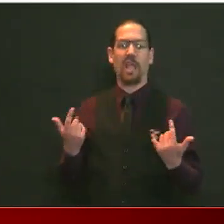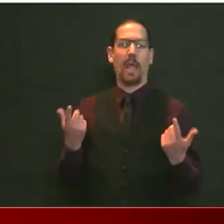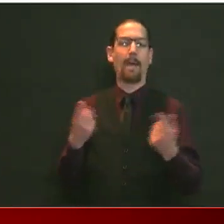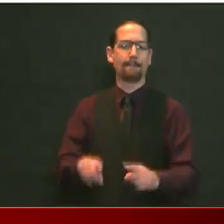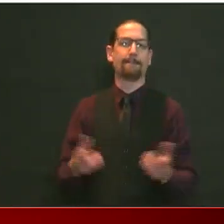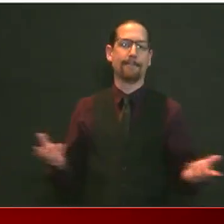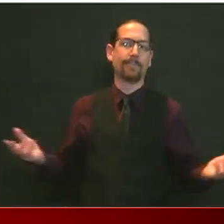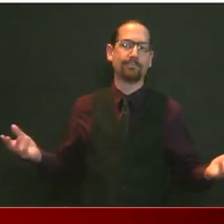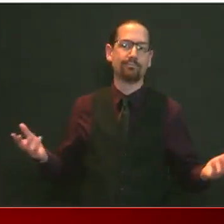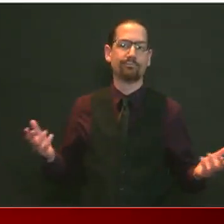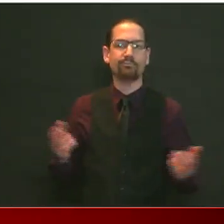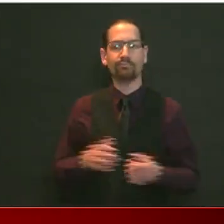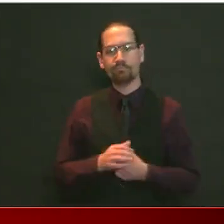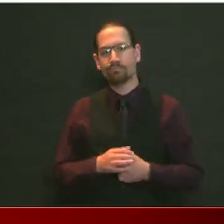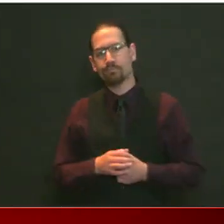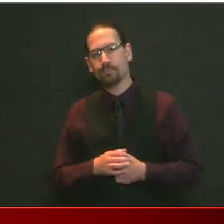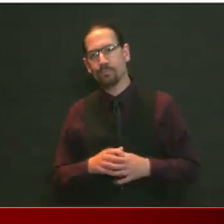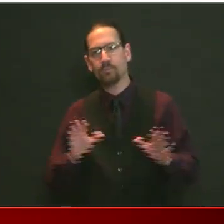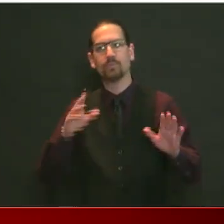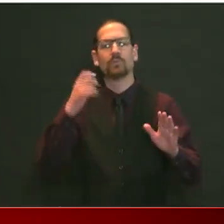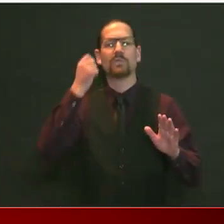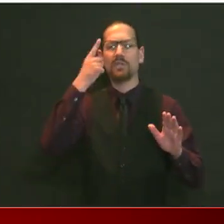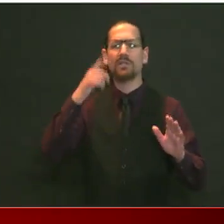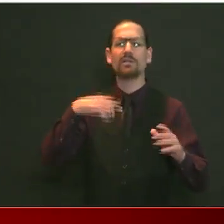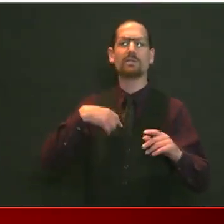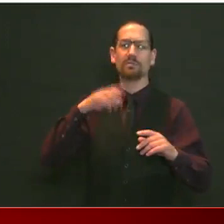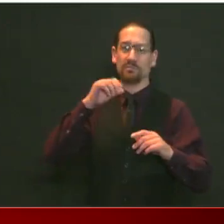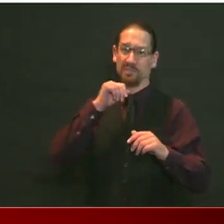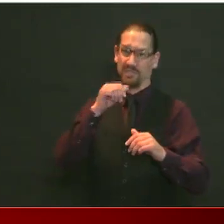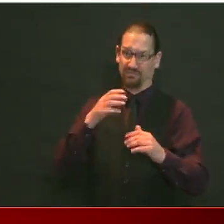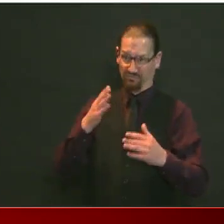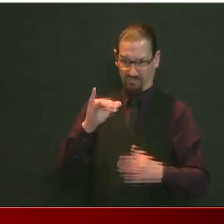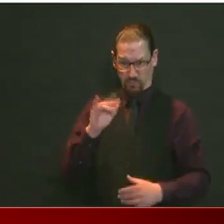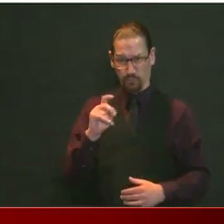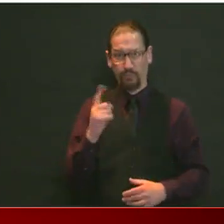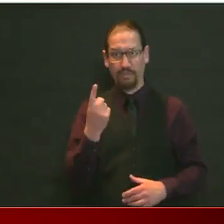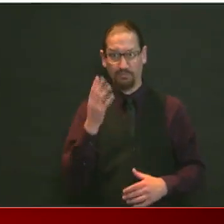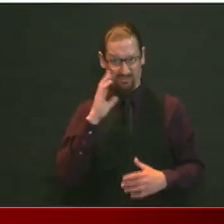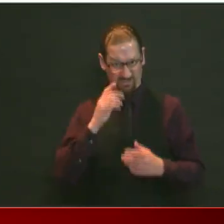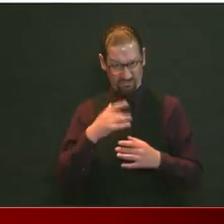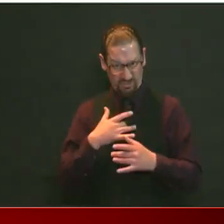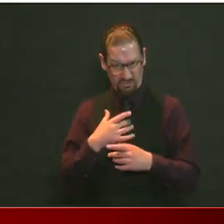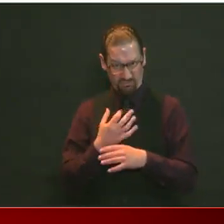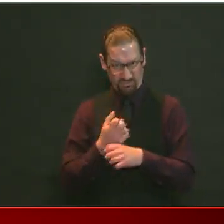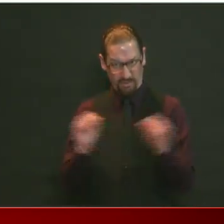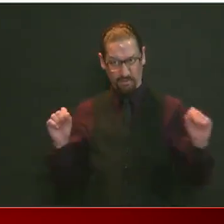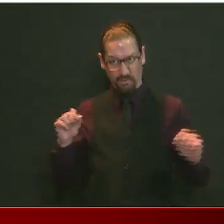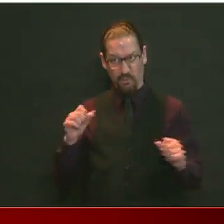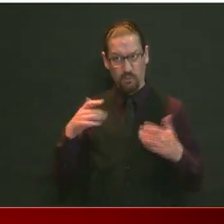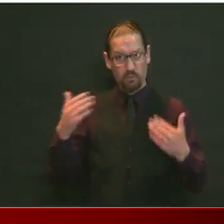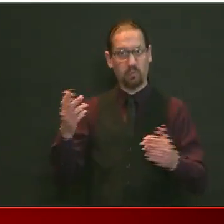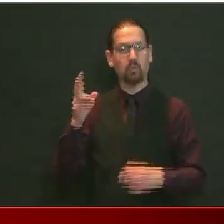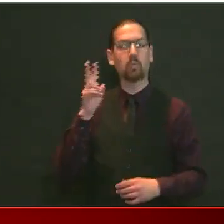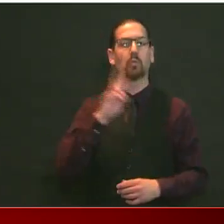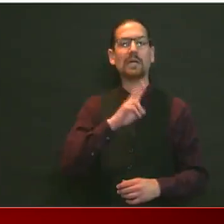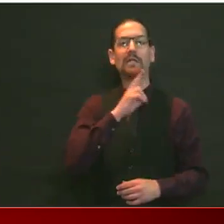DECISION. DOES IT PUT PRESSURE? YES AND NO. IT'S UNFORTUNATE THAT WILL HAPPEN. IT WILL PUT US AT A BIT OF